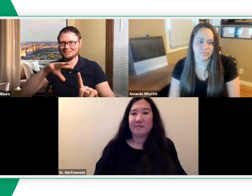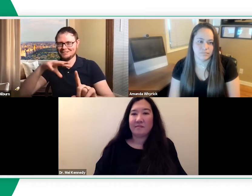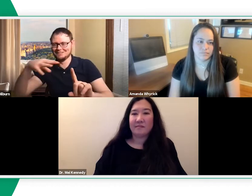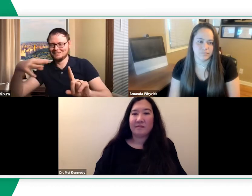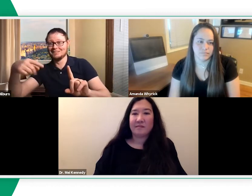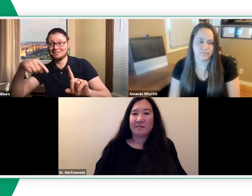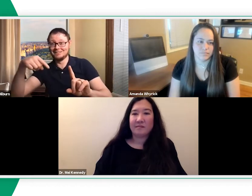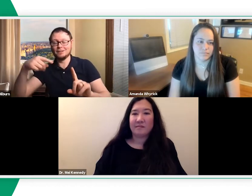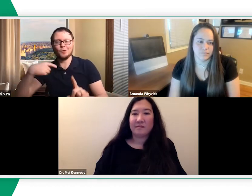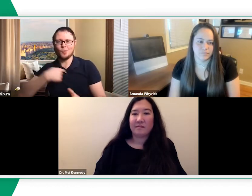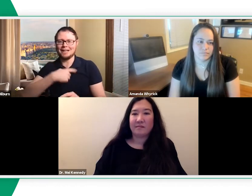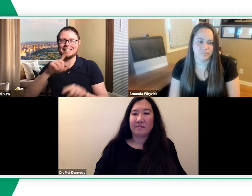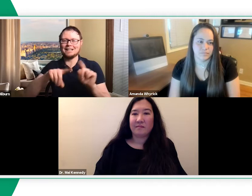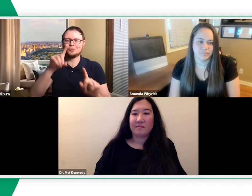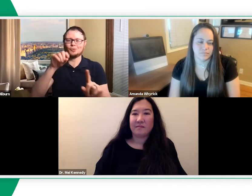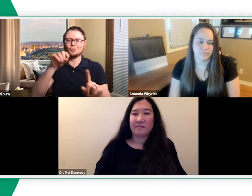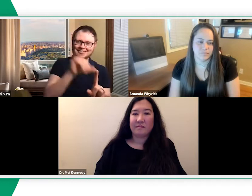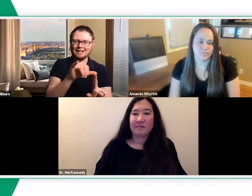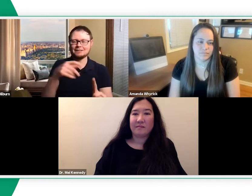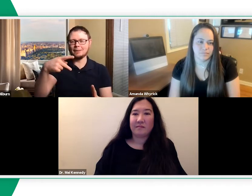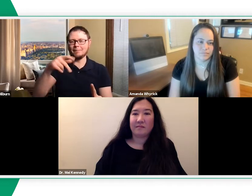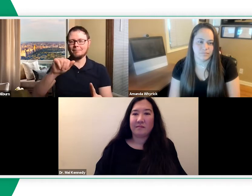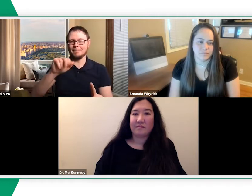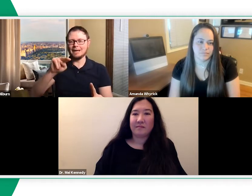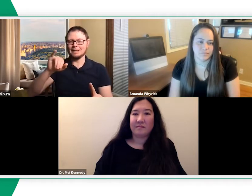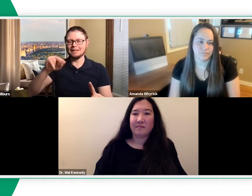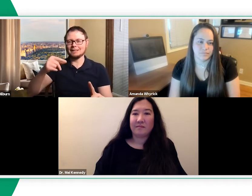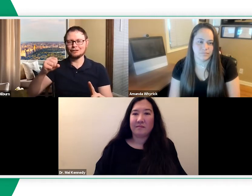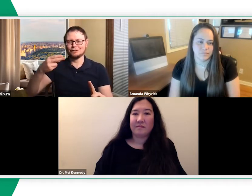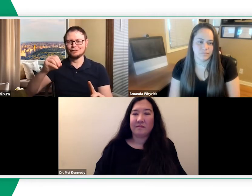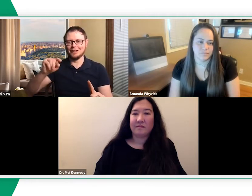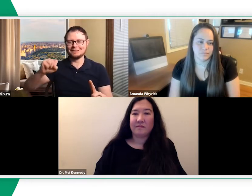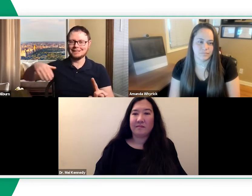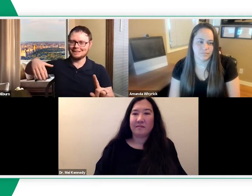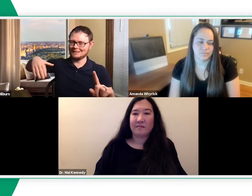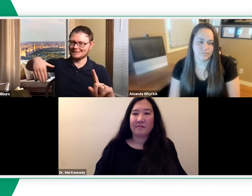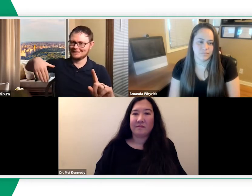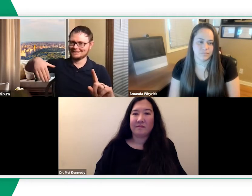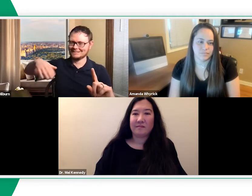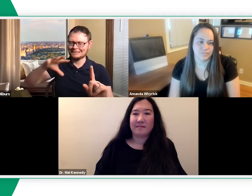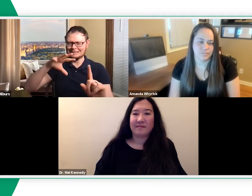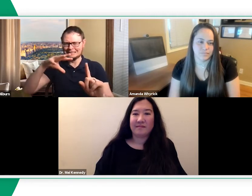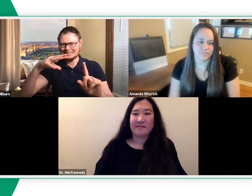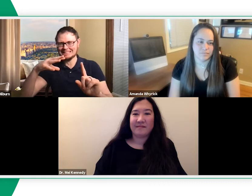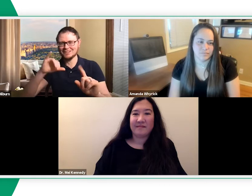were able to pan in and show different angles. Unfortunately, we're not able to do that panning